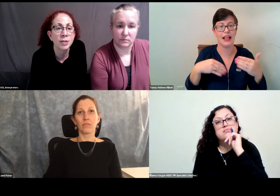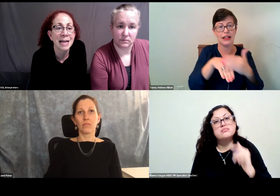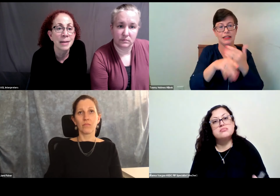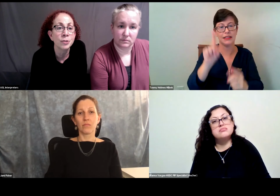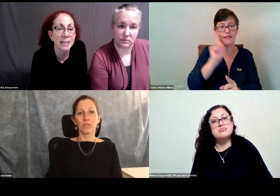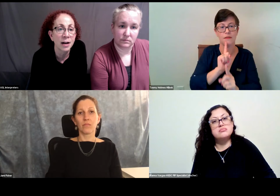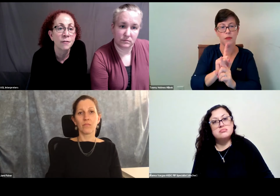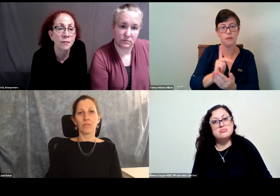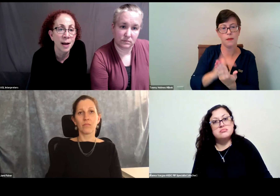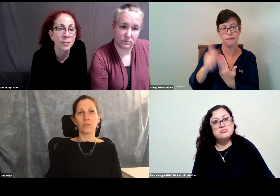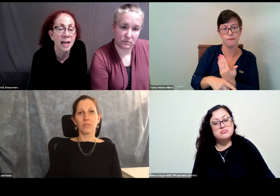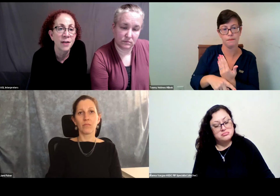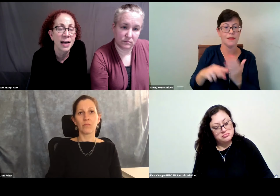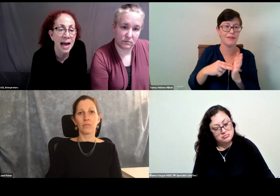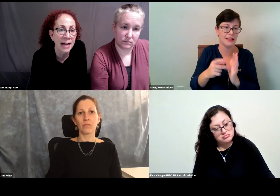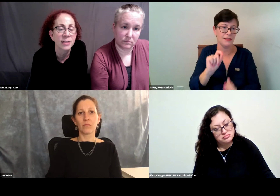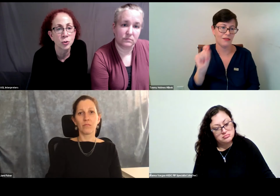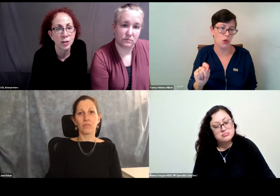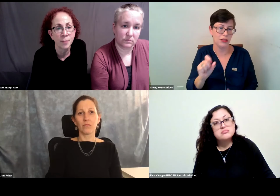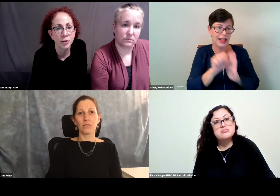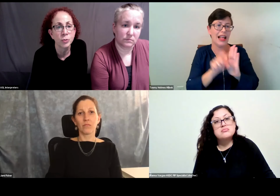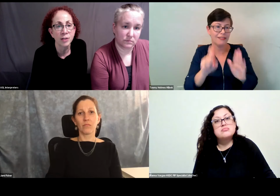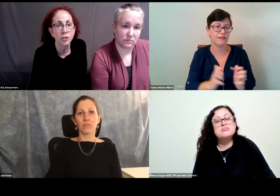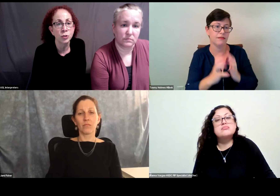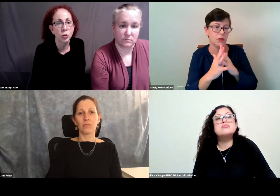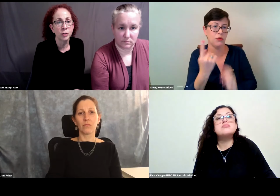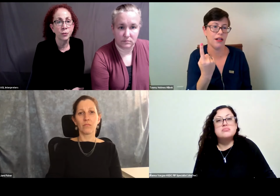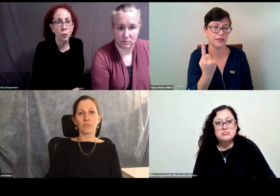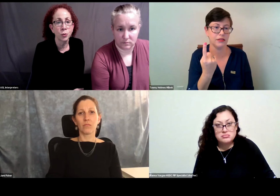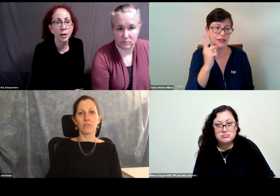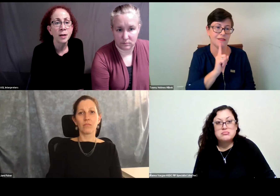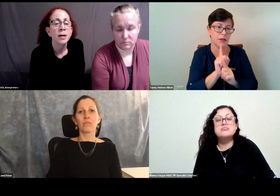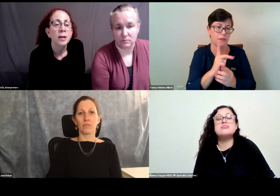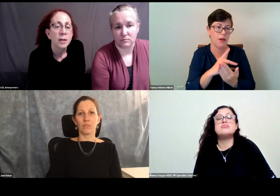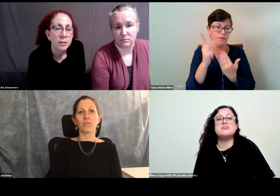10% of families have had access to death mentors as a result of the program so.